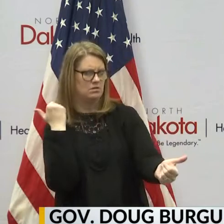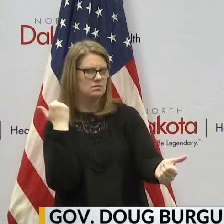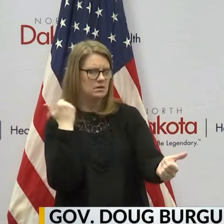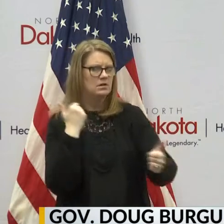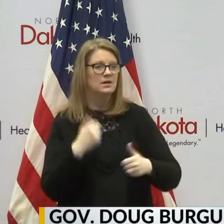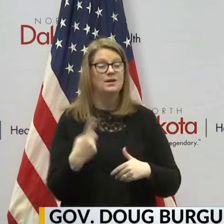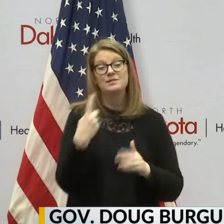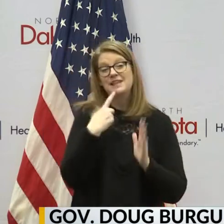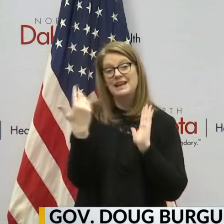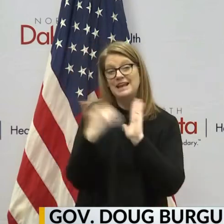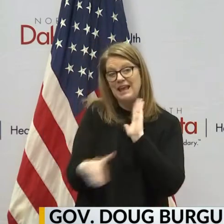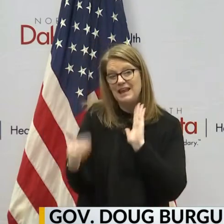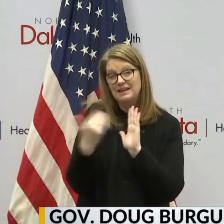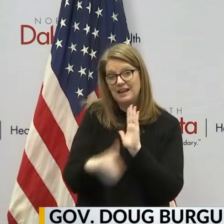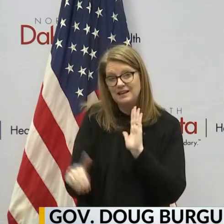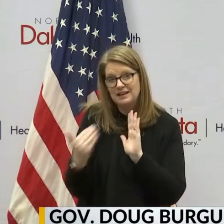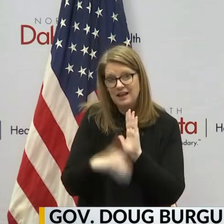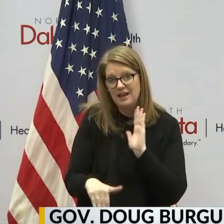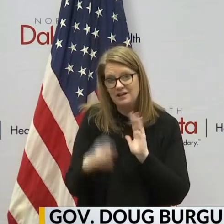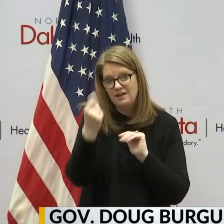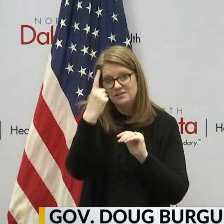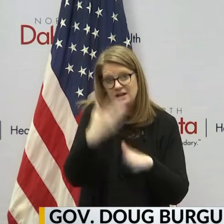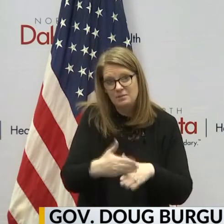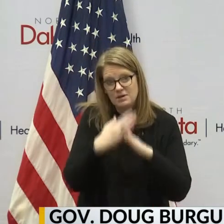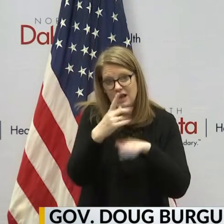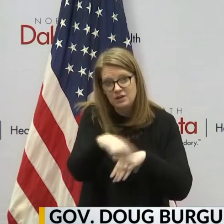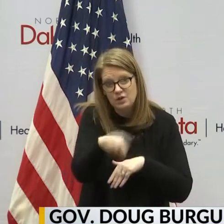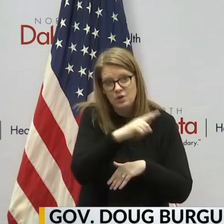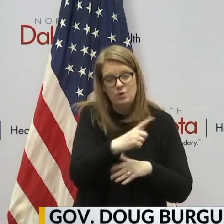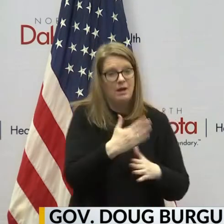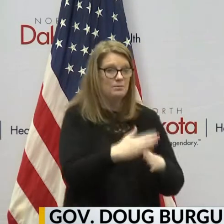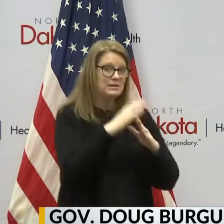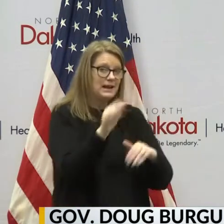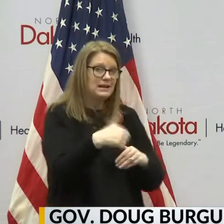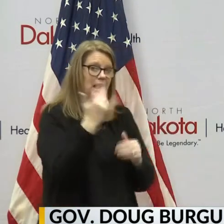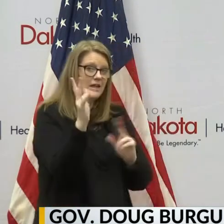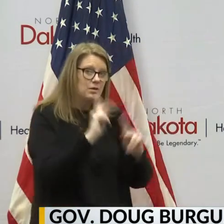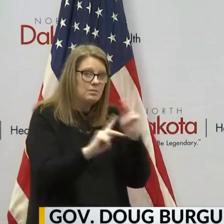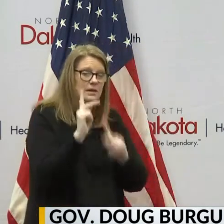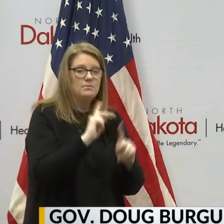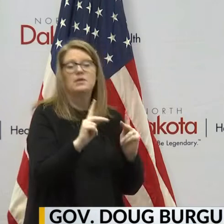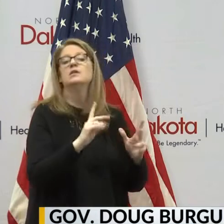GATHERINGS AND WASHING YOUR HANDS IS KEY. WE HAVE SAID THIS OVER AND OVER